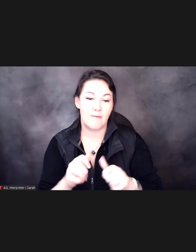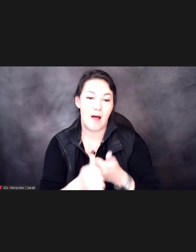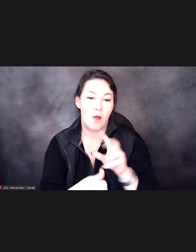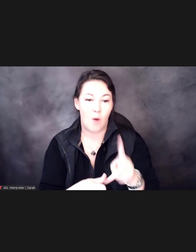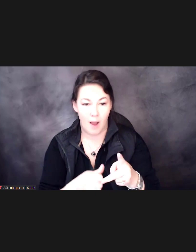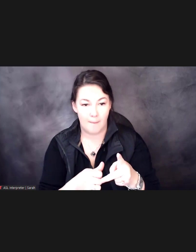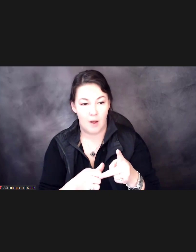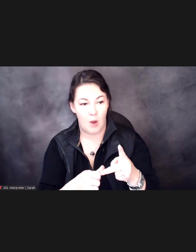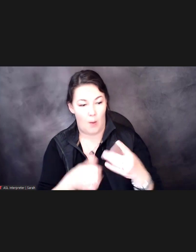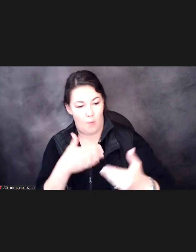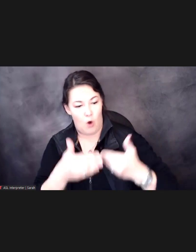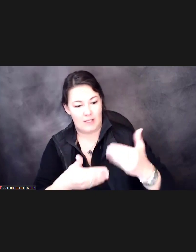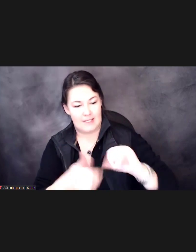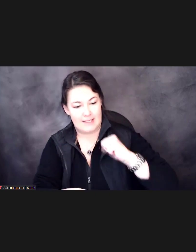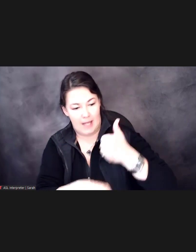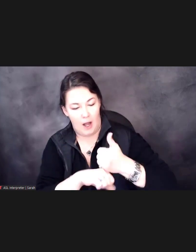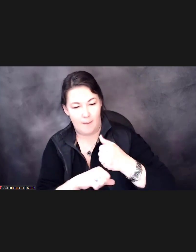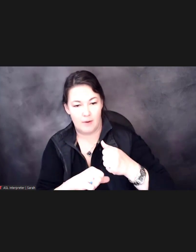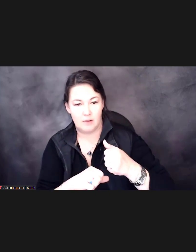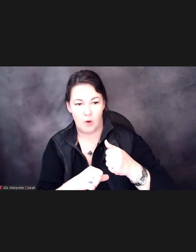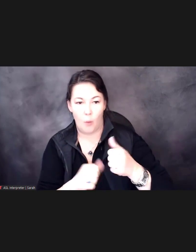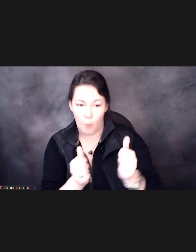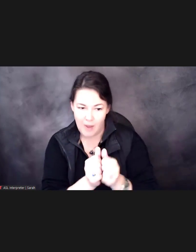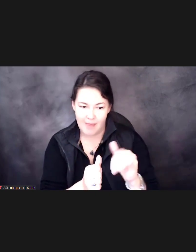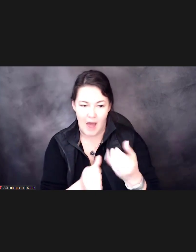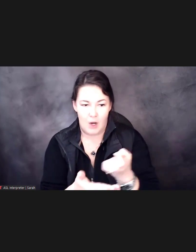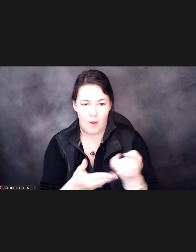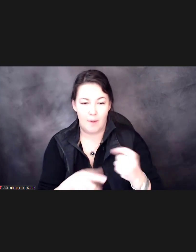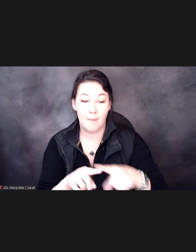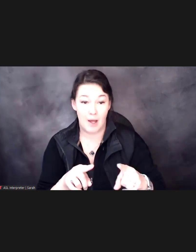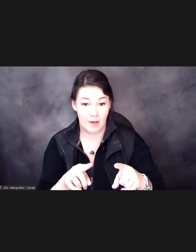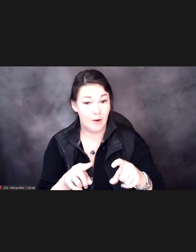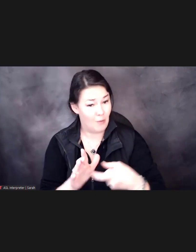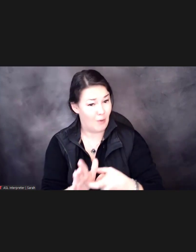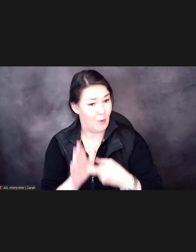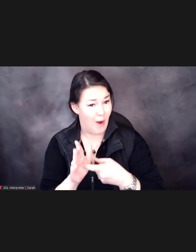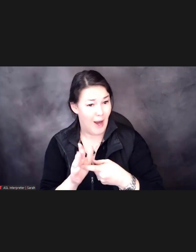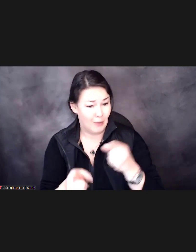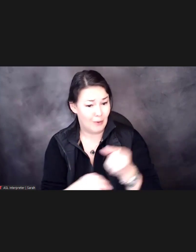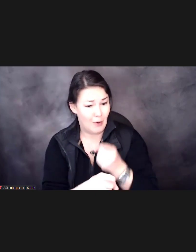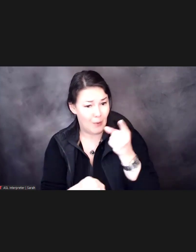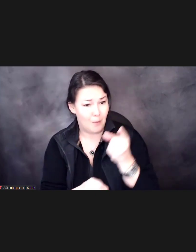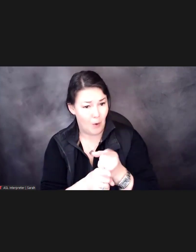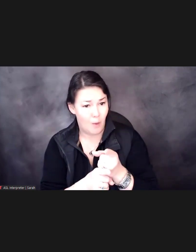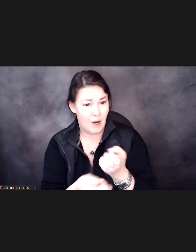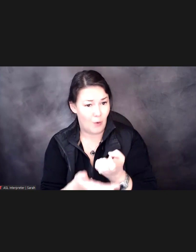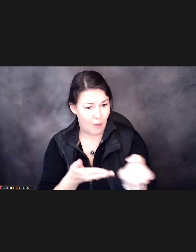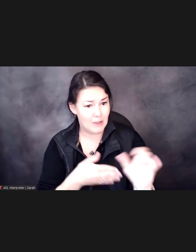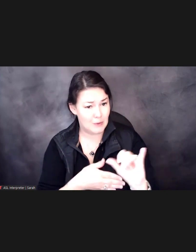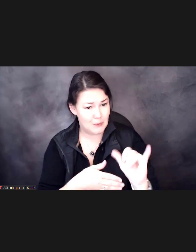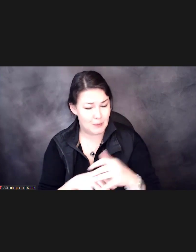follow-up process built around that equipment, but you do need to have appropriate equipment.